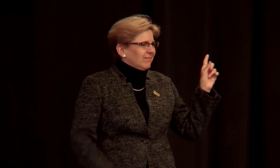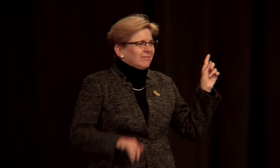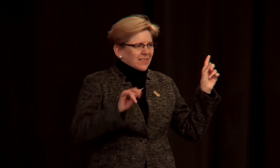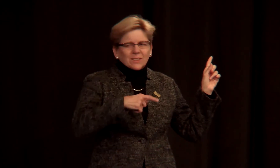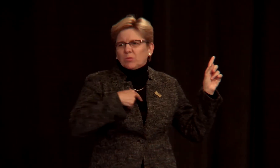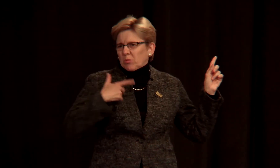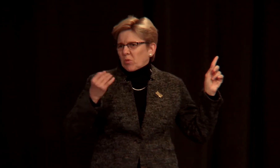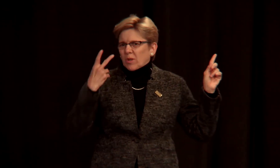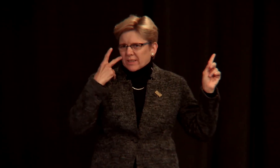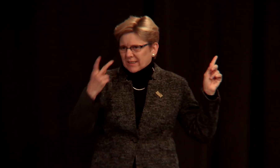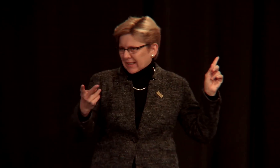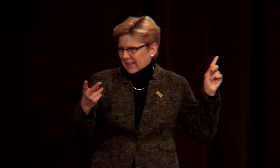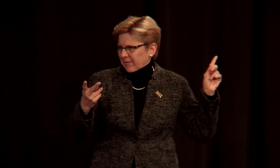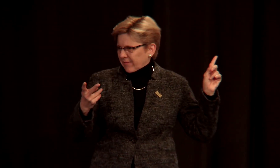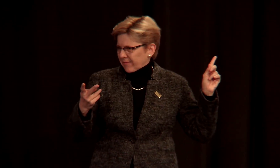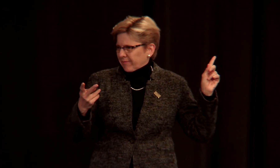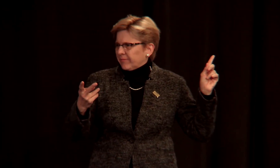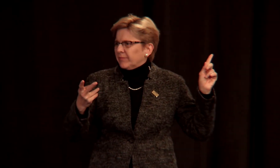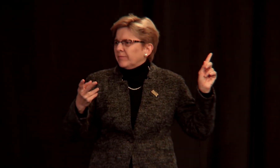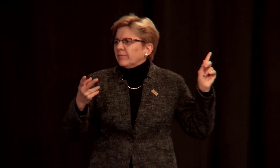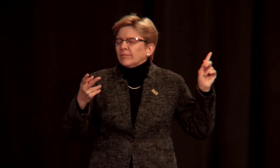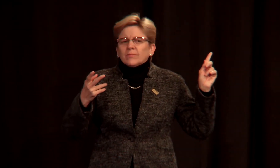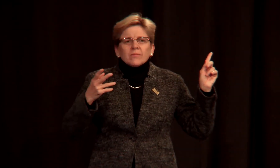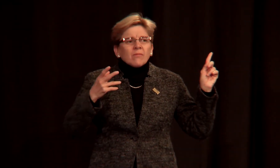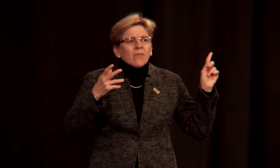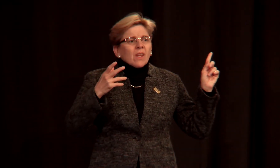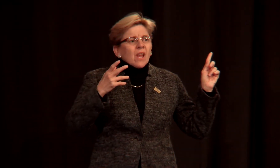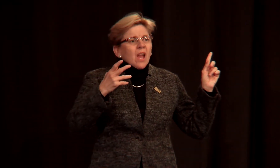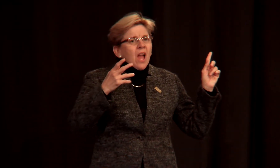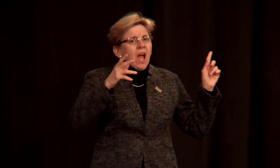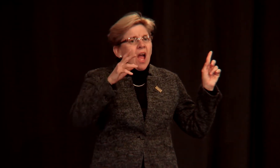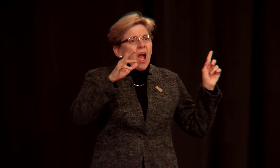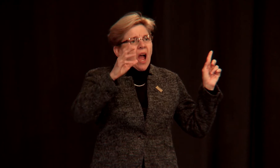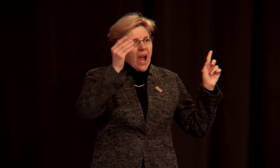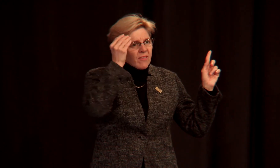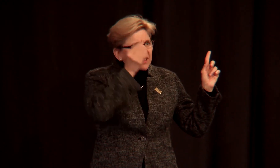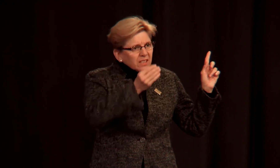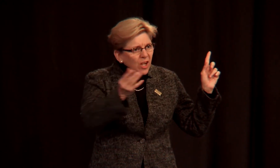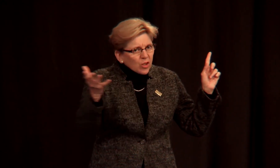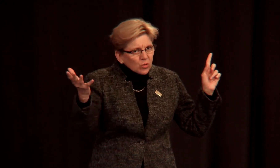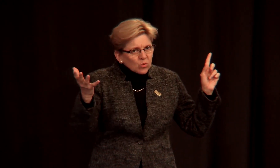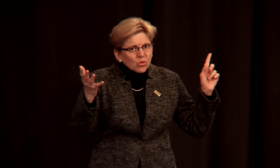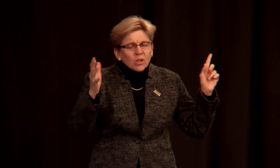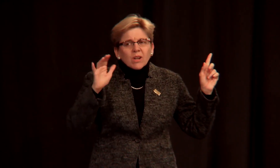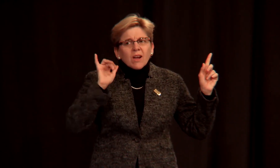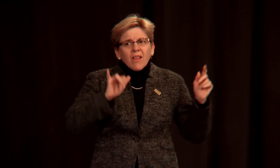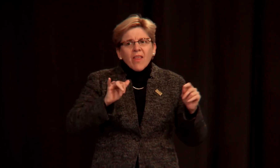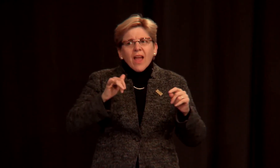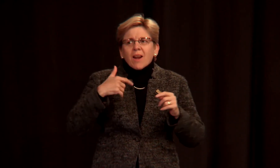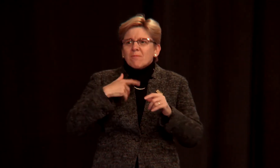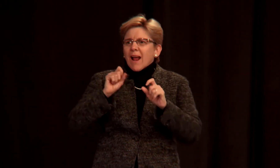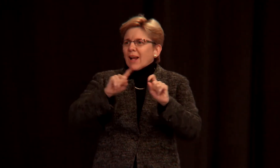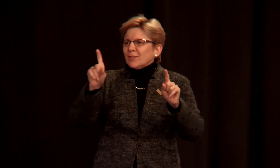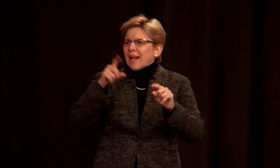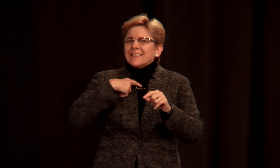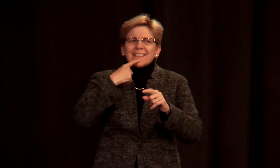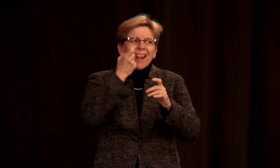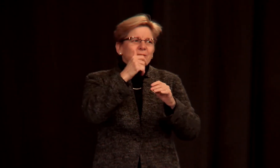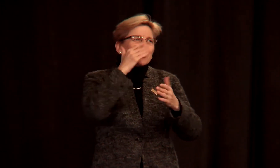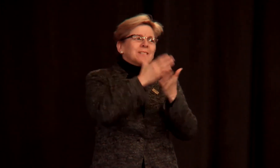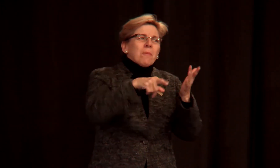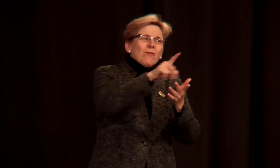This is what we want to see. I have to tell you that well maybe some of you